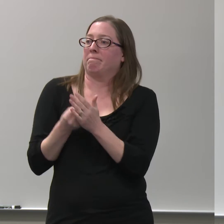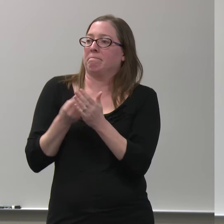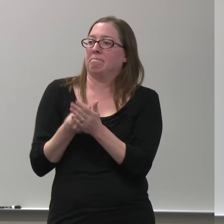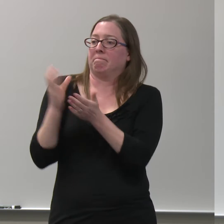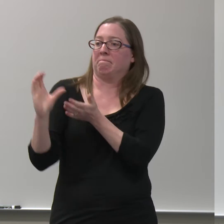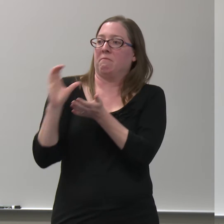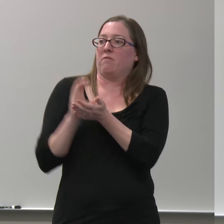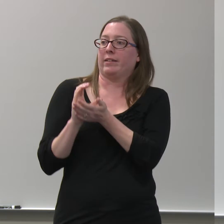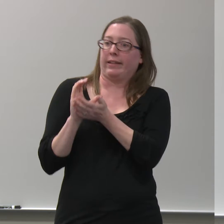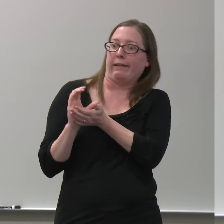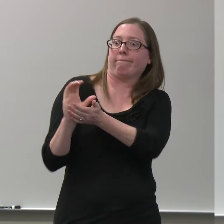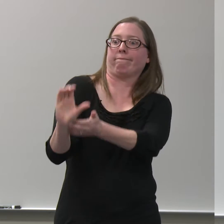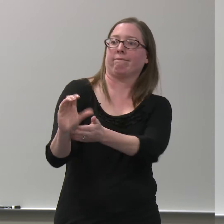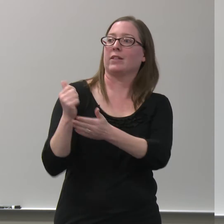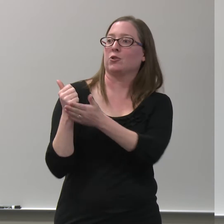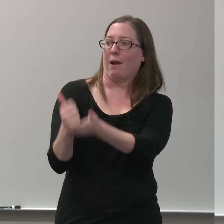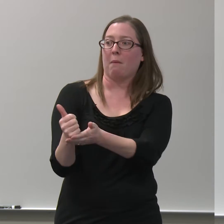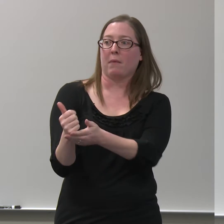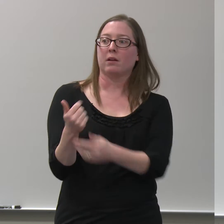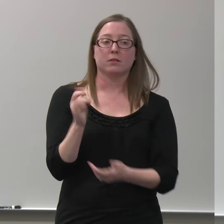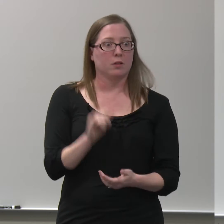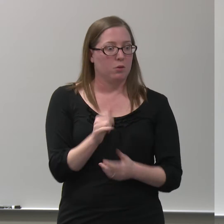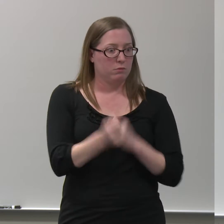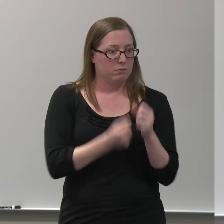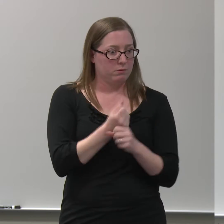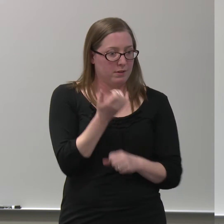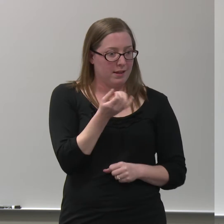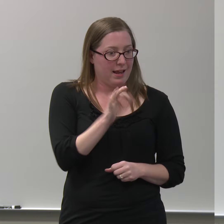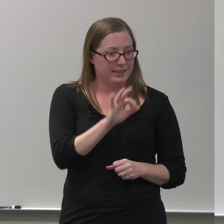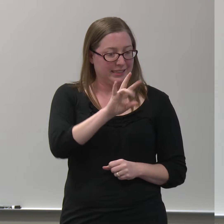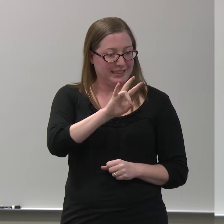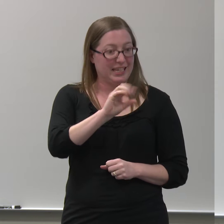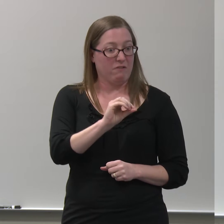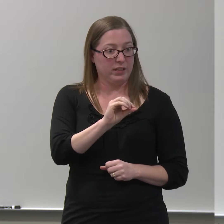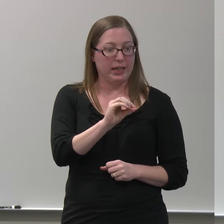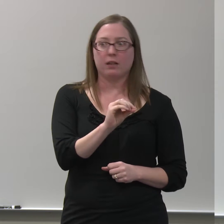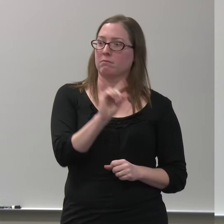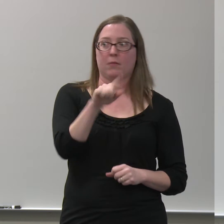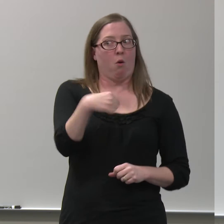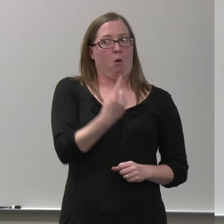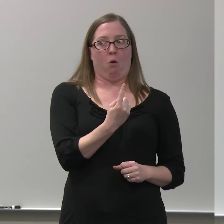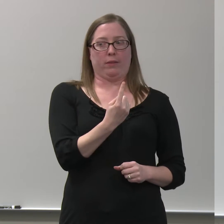I was the only one awarded in microbiology in 1970. They do still give these awards.